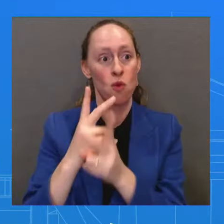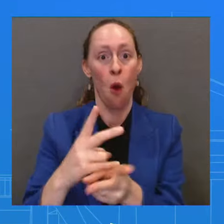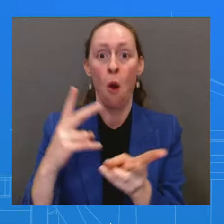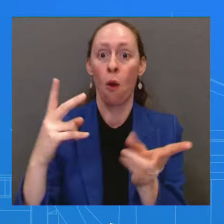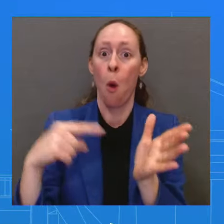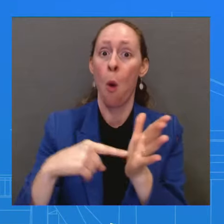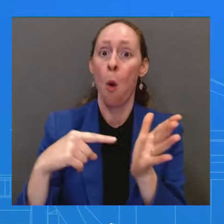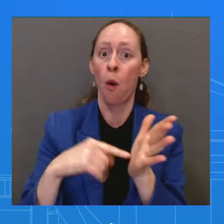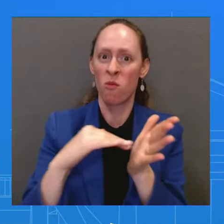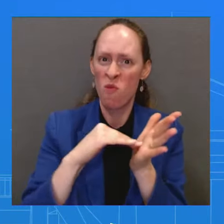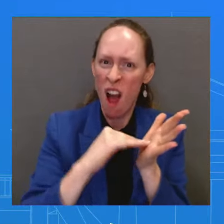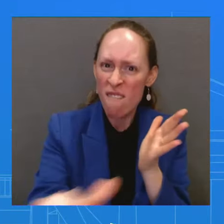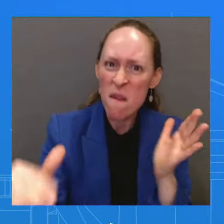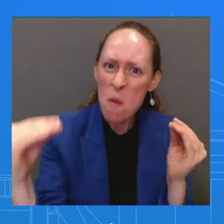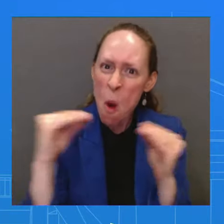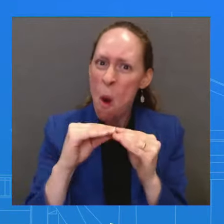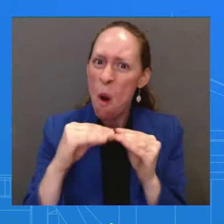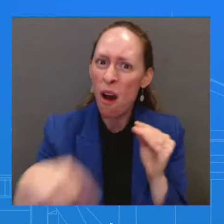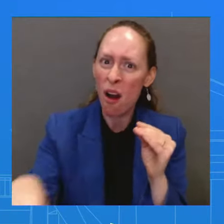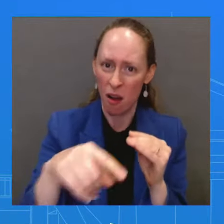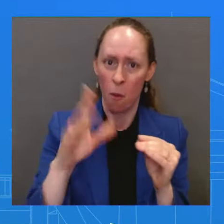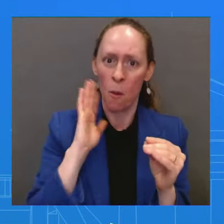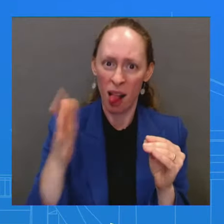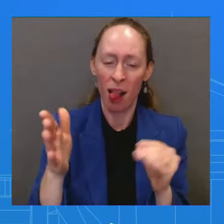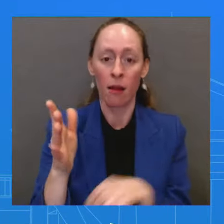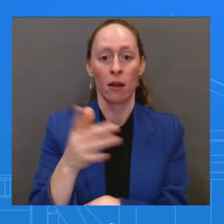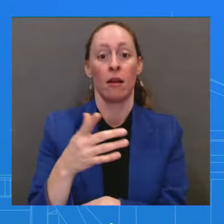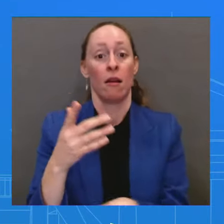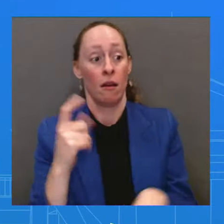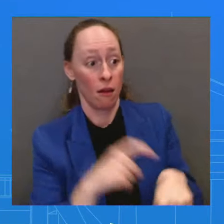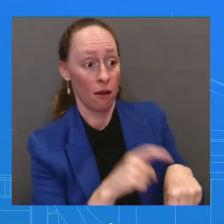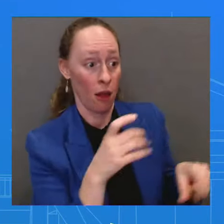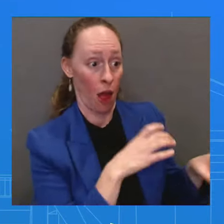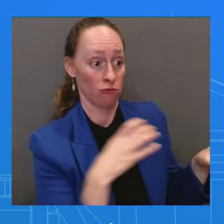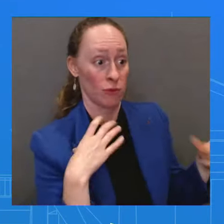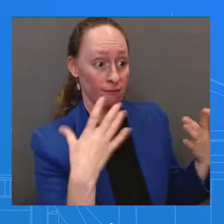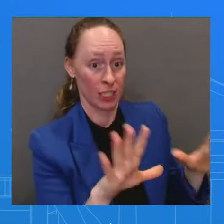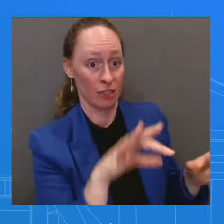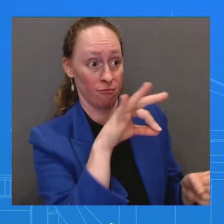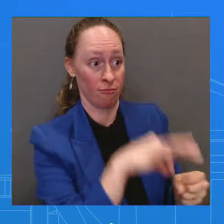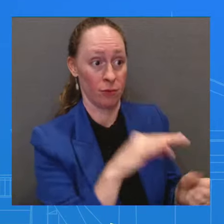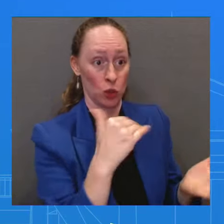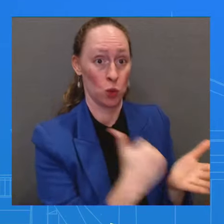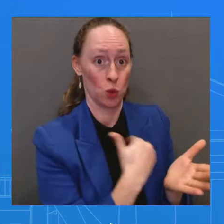with them and members of both parties in Congress in good faith on behalf of the American people.